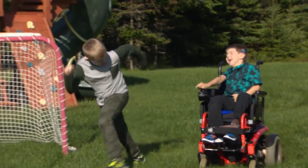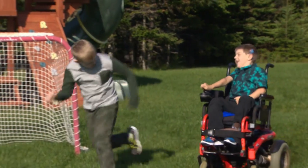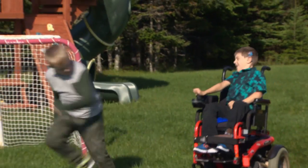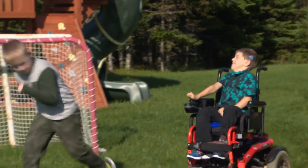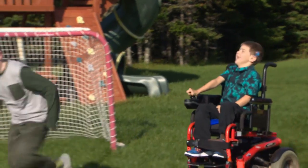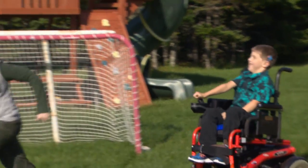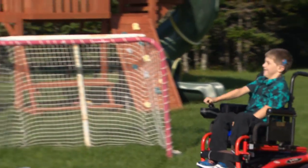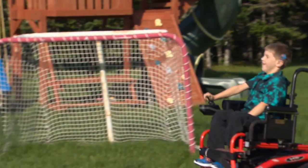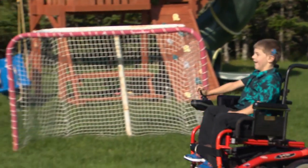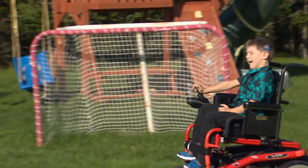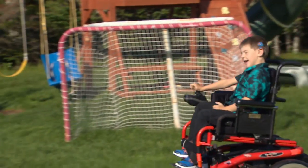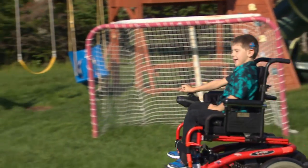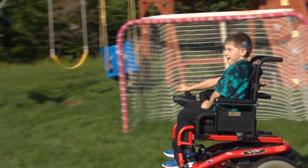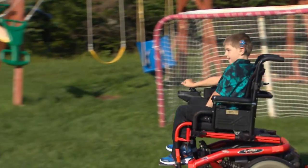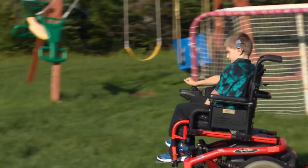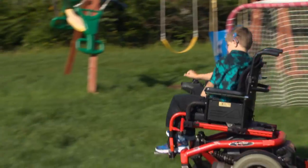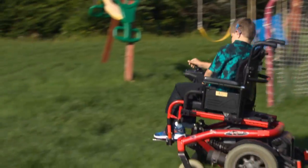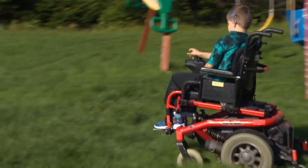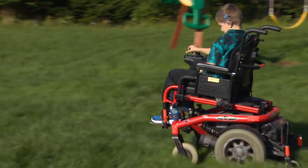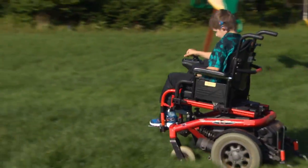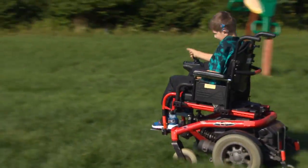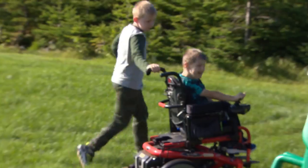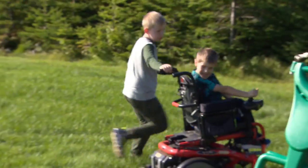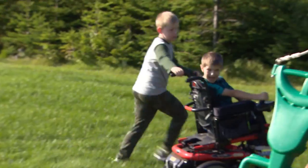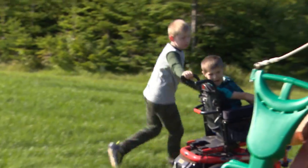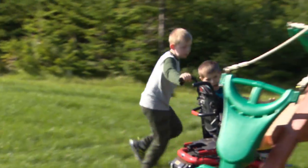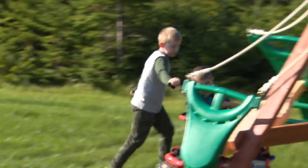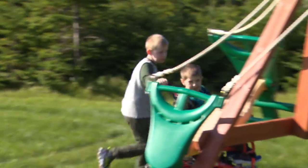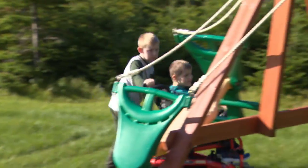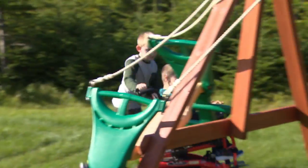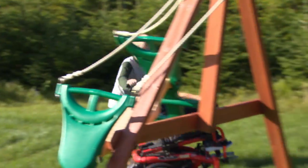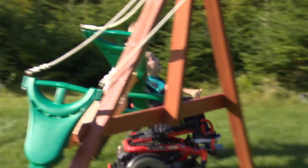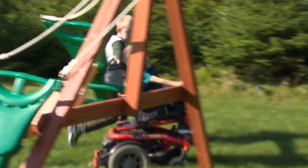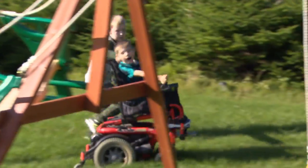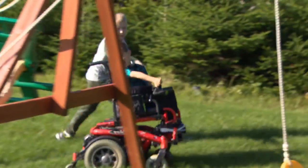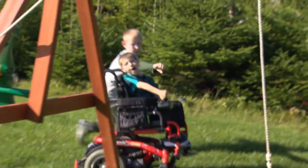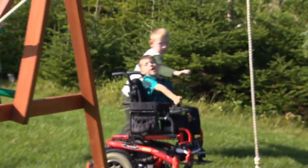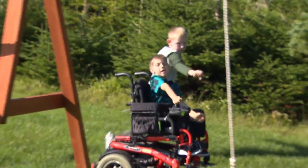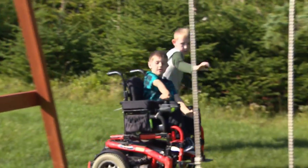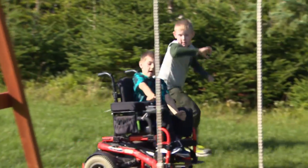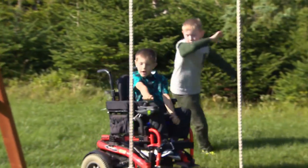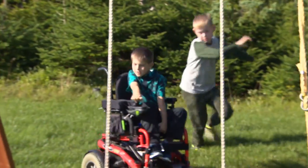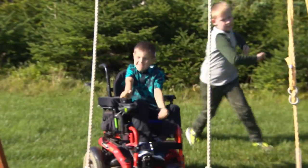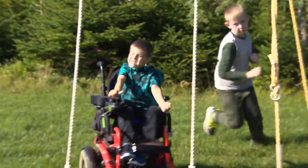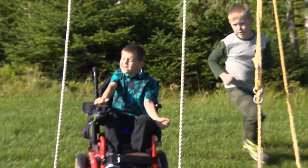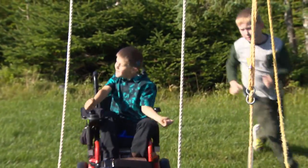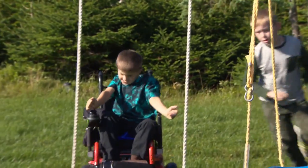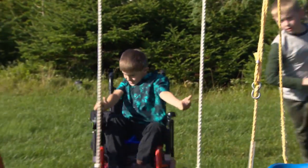It helps level the playing field. Carter has cerebral palsy. He can't speak.